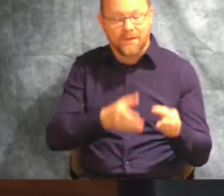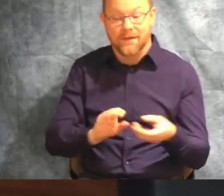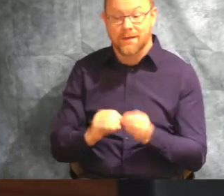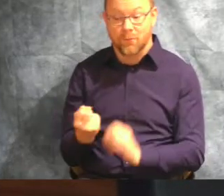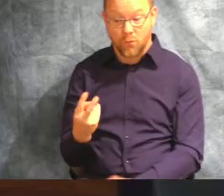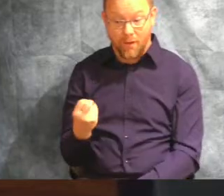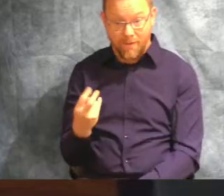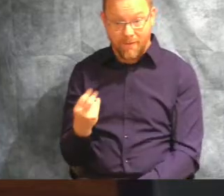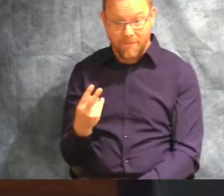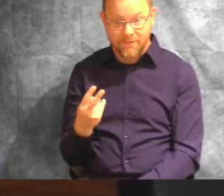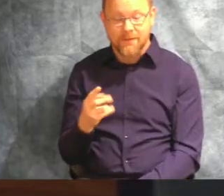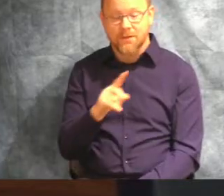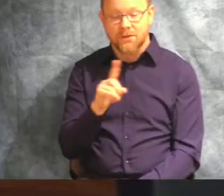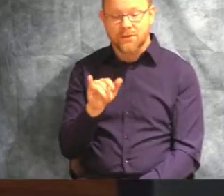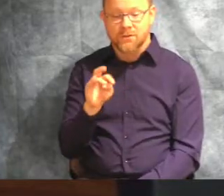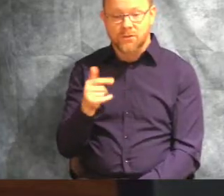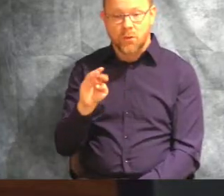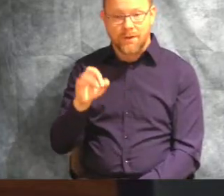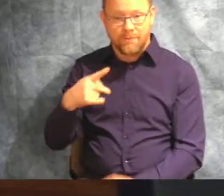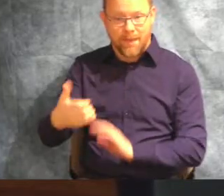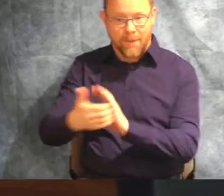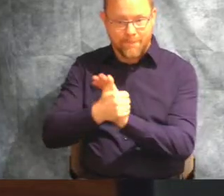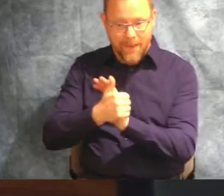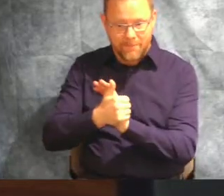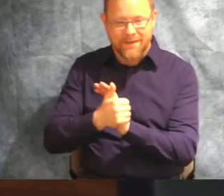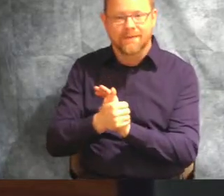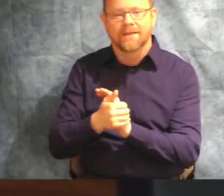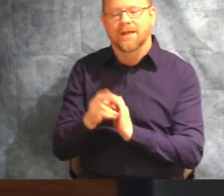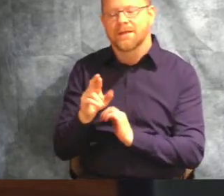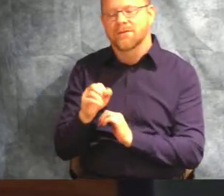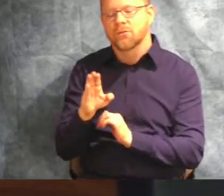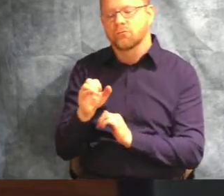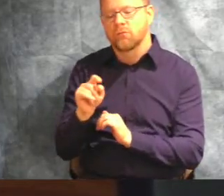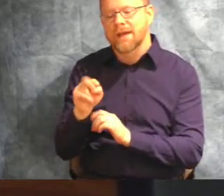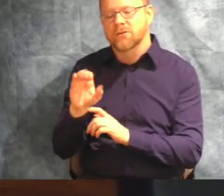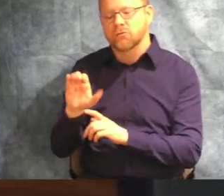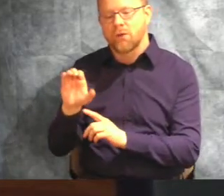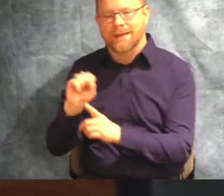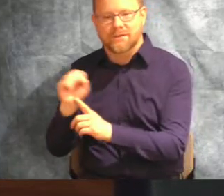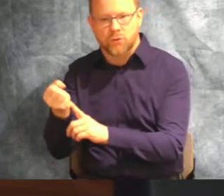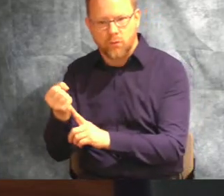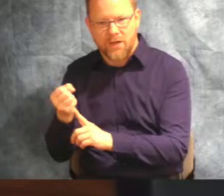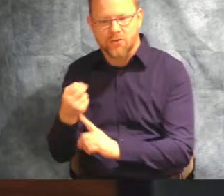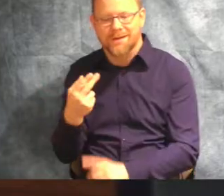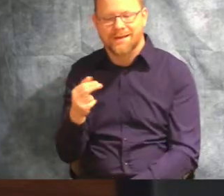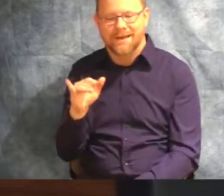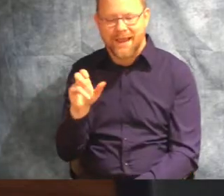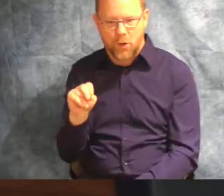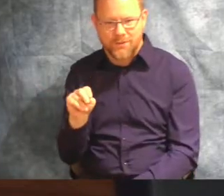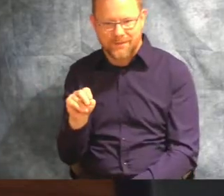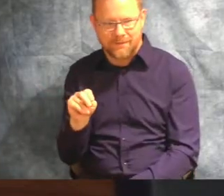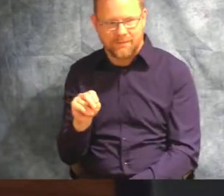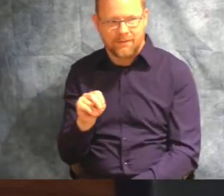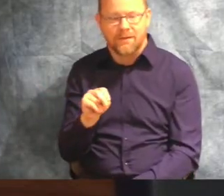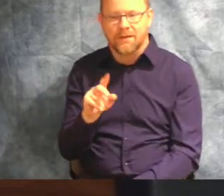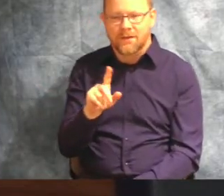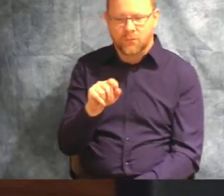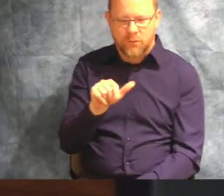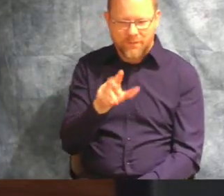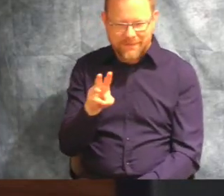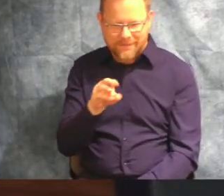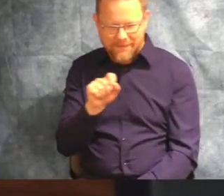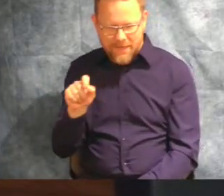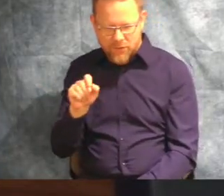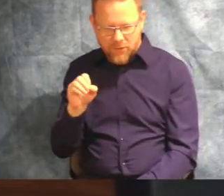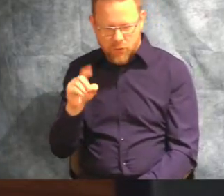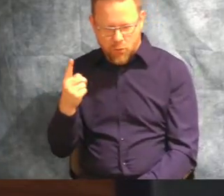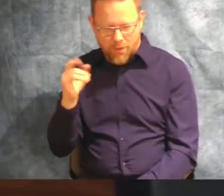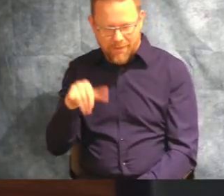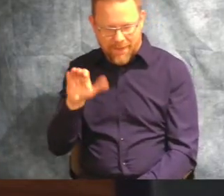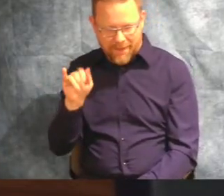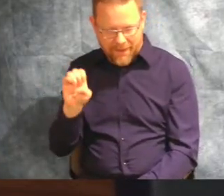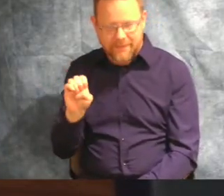is the zoning map amendment. This is the racetrack case in Harrison Harrison 2026-01. this is the